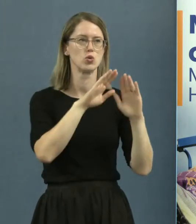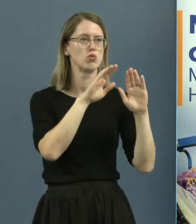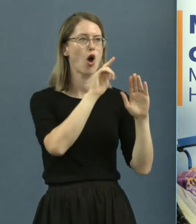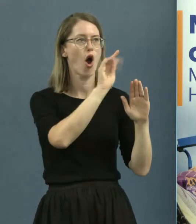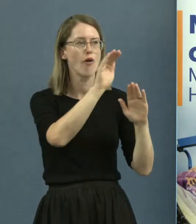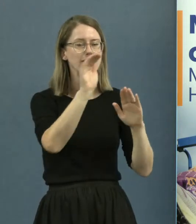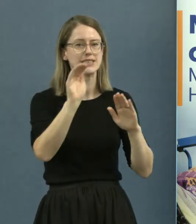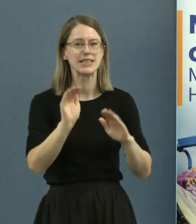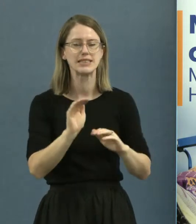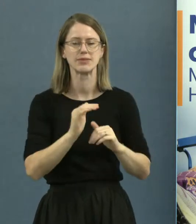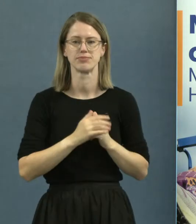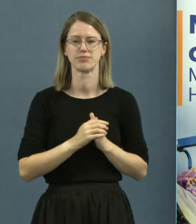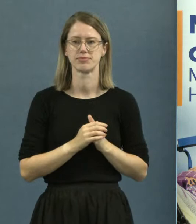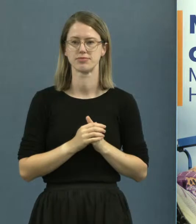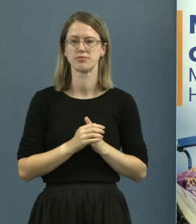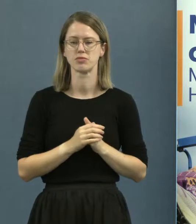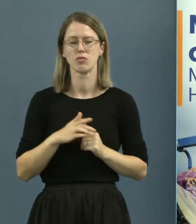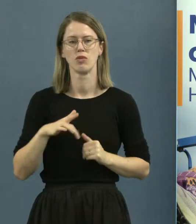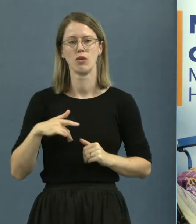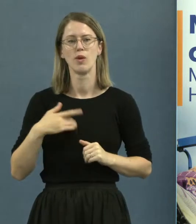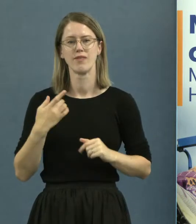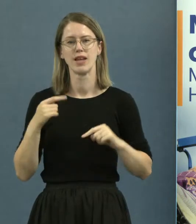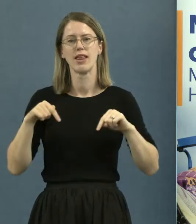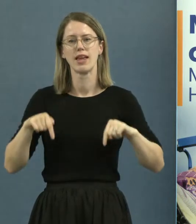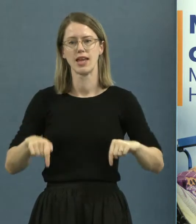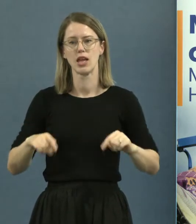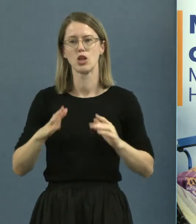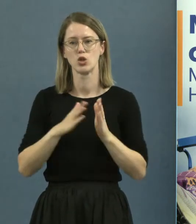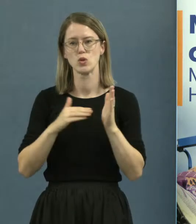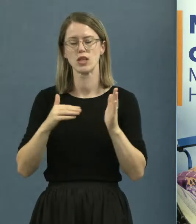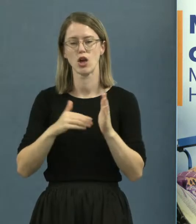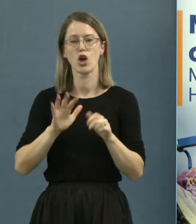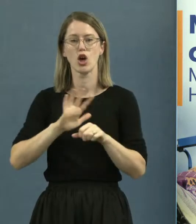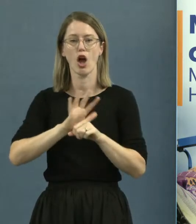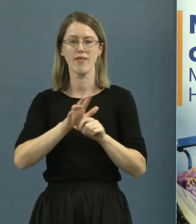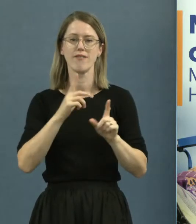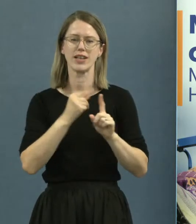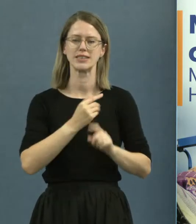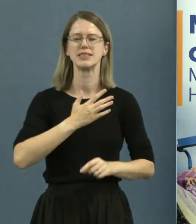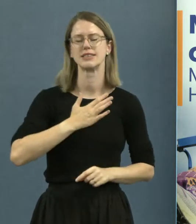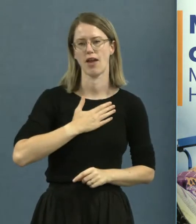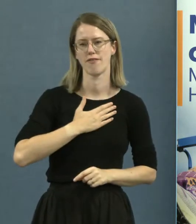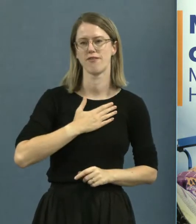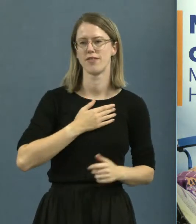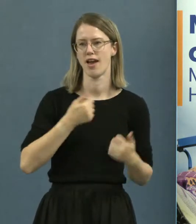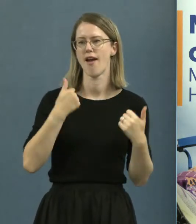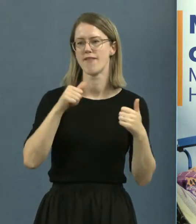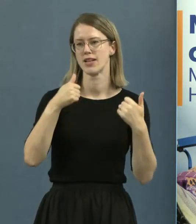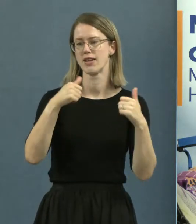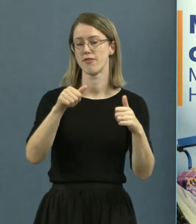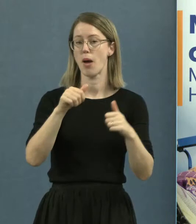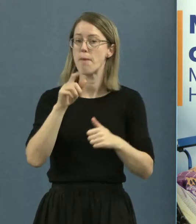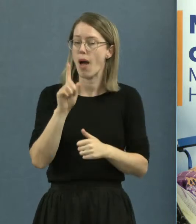other parts of the world, and we are certain that the COVID vaccine is safe, it is